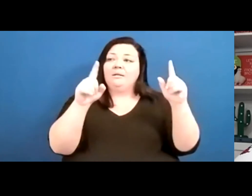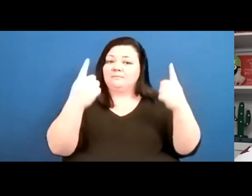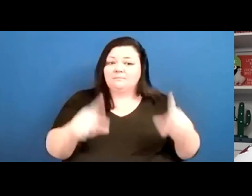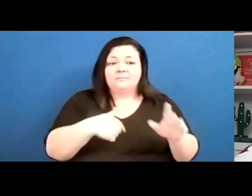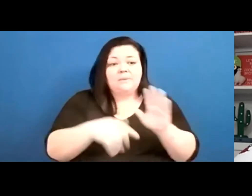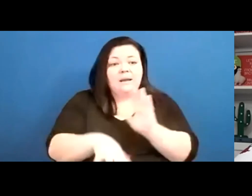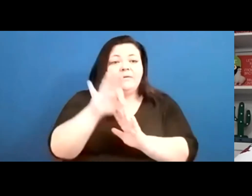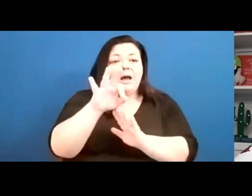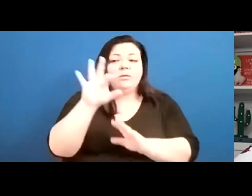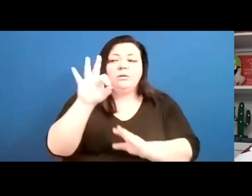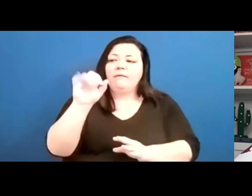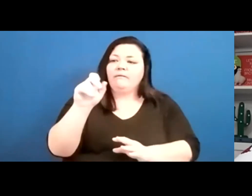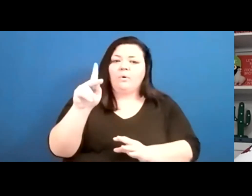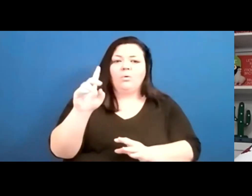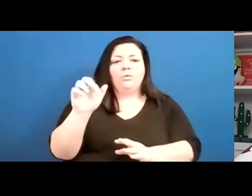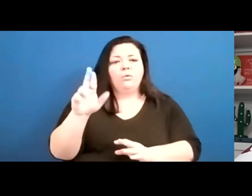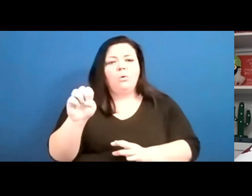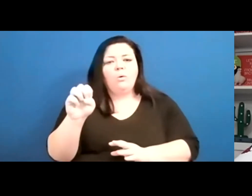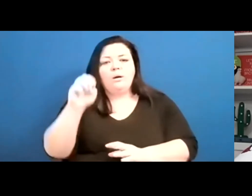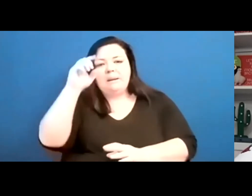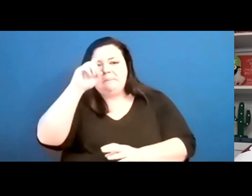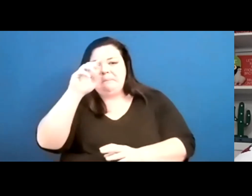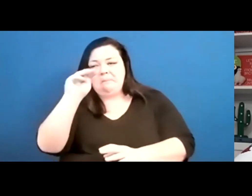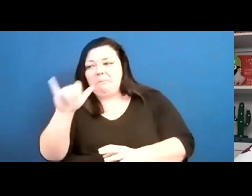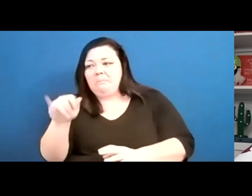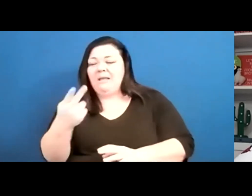Folklore & myth are natural,/ as natural as falling into/